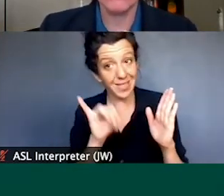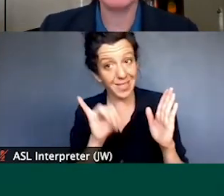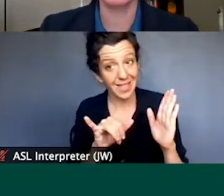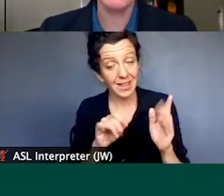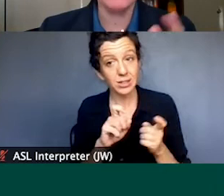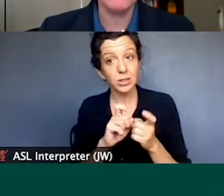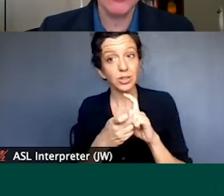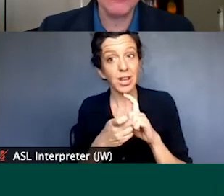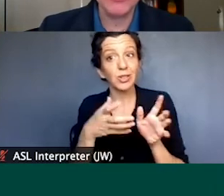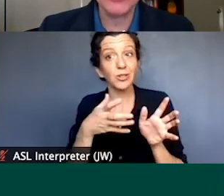or potential future homeowners too.